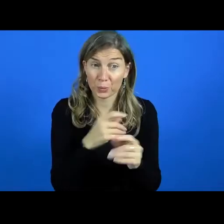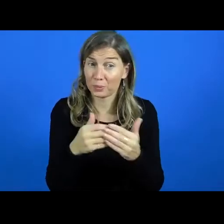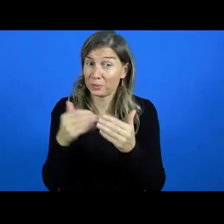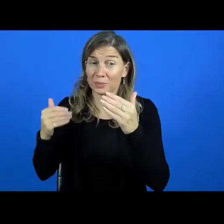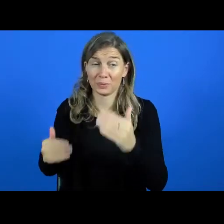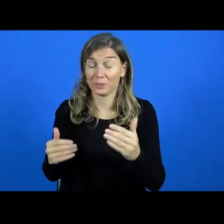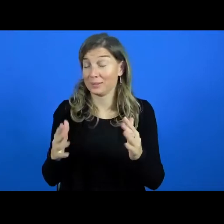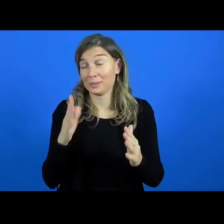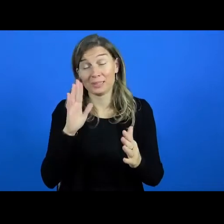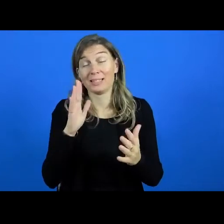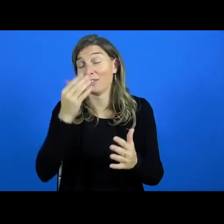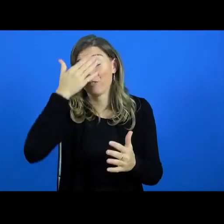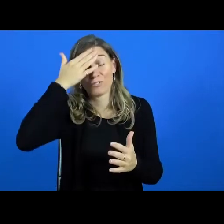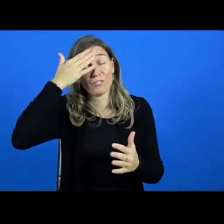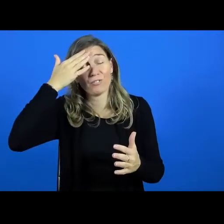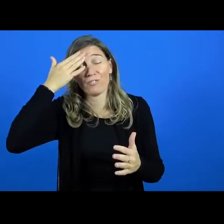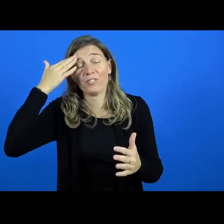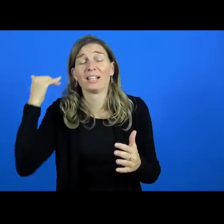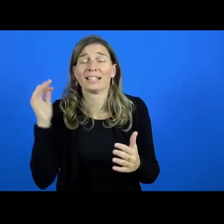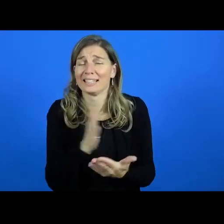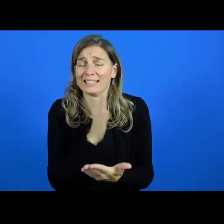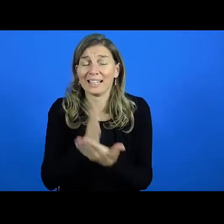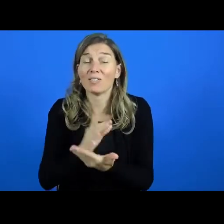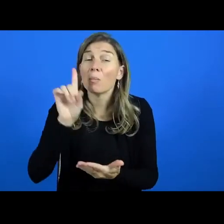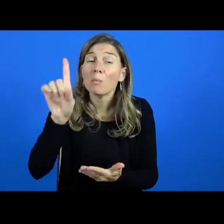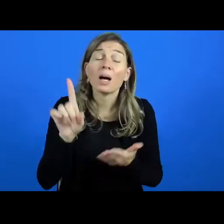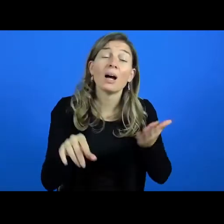but at the European Ombudsman office we tried with our work